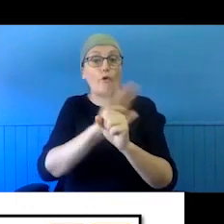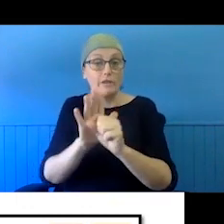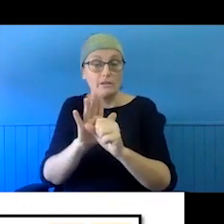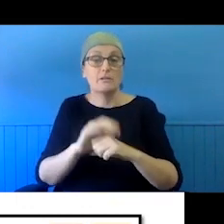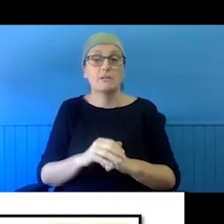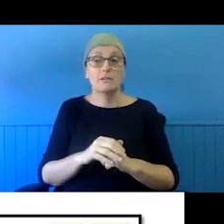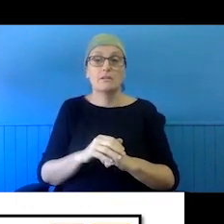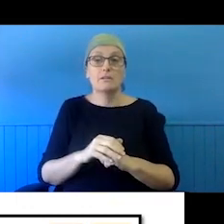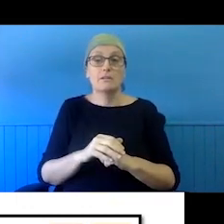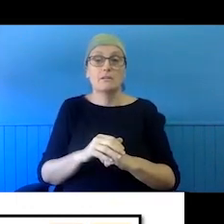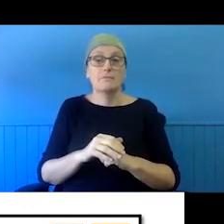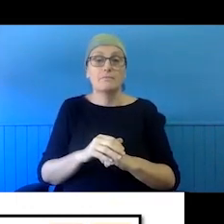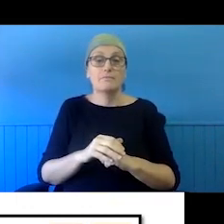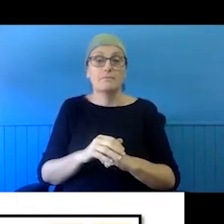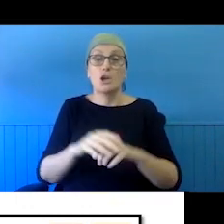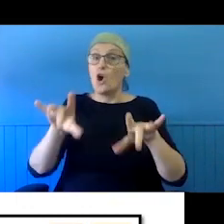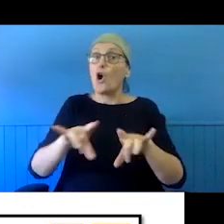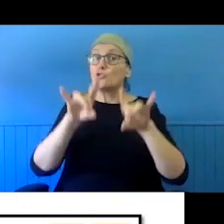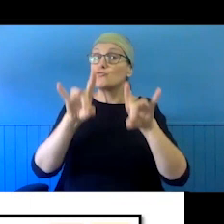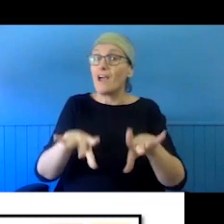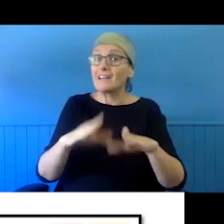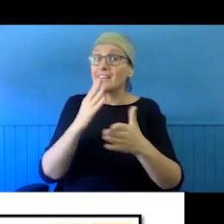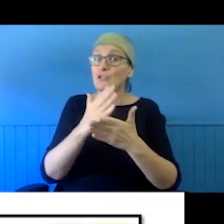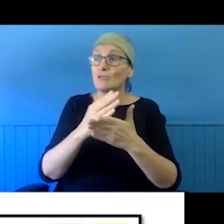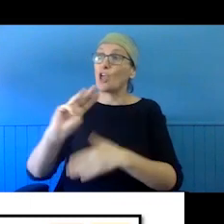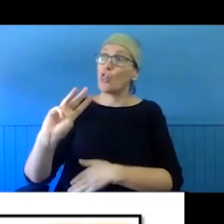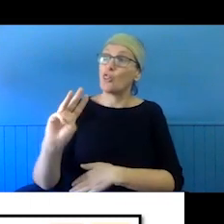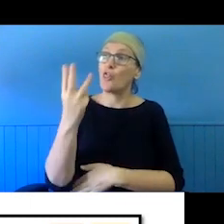third-most-generous in terms of donations per capita. So, a generous